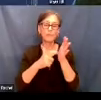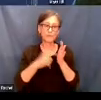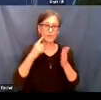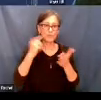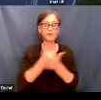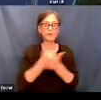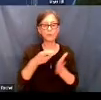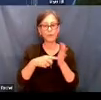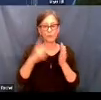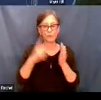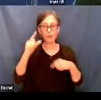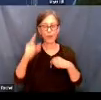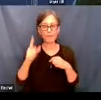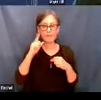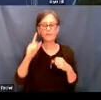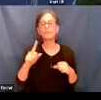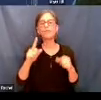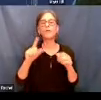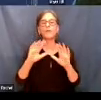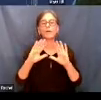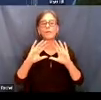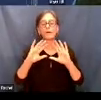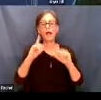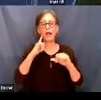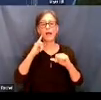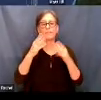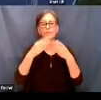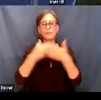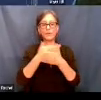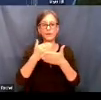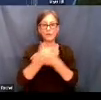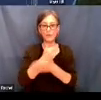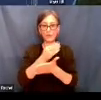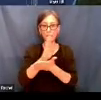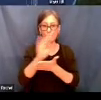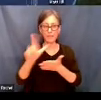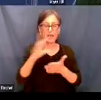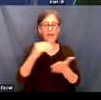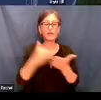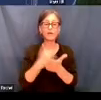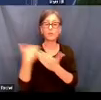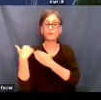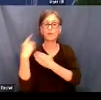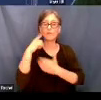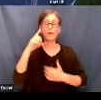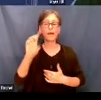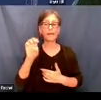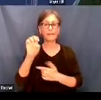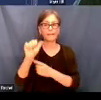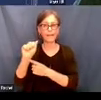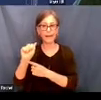the California Department of Education oversight and the new responsibilities of LEAs and SELPAS.